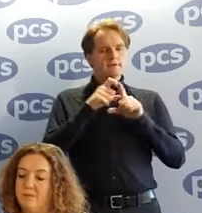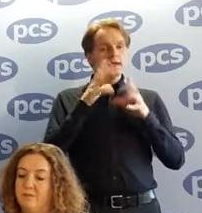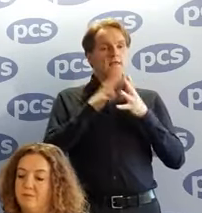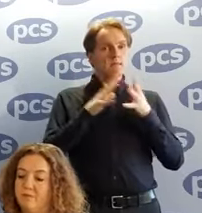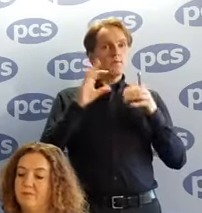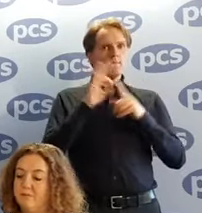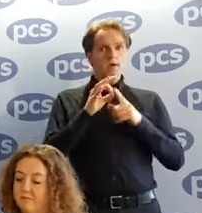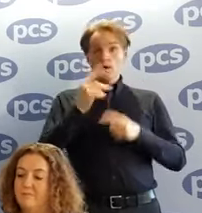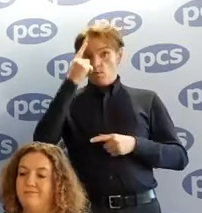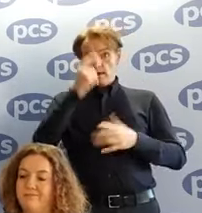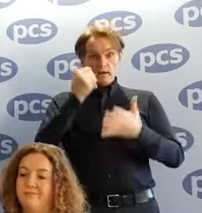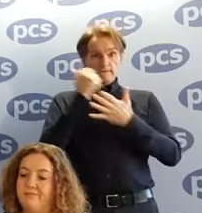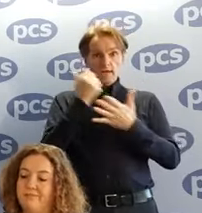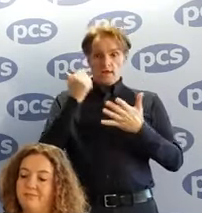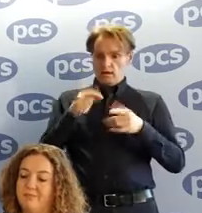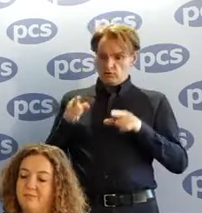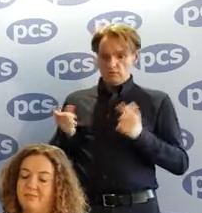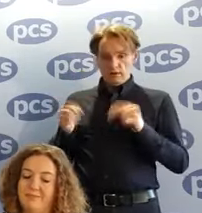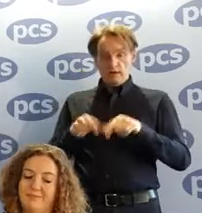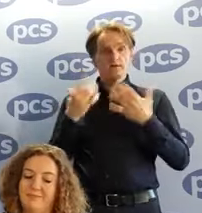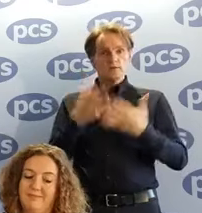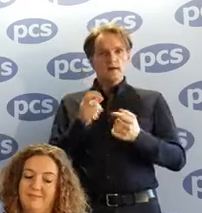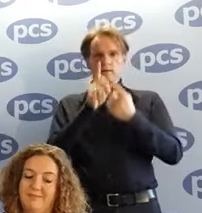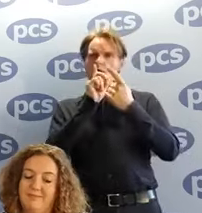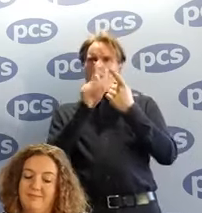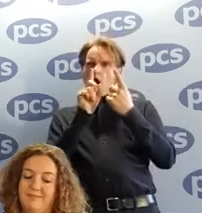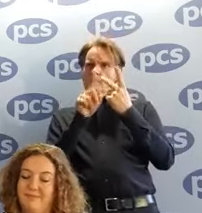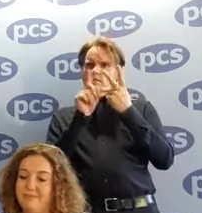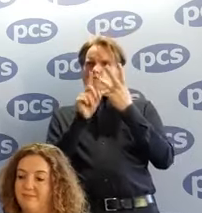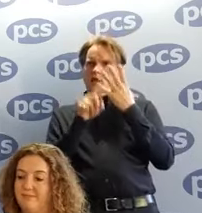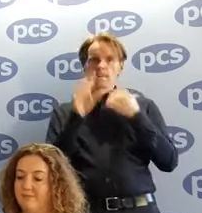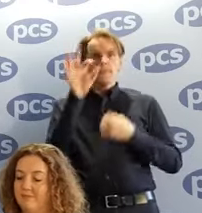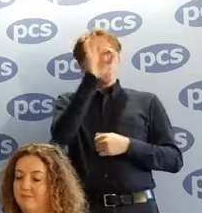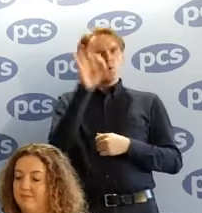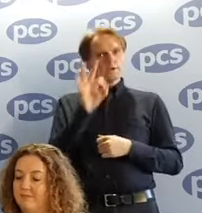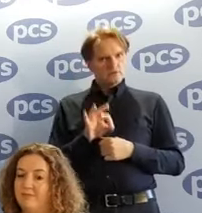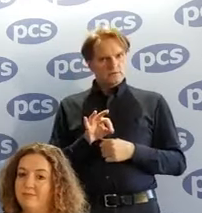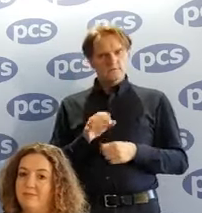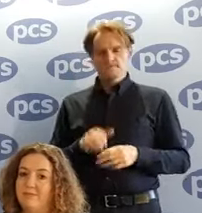could come along tonight and answer those, talk those through directly. So